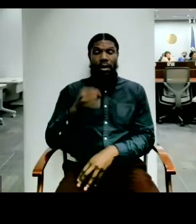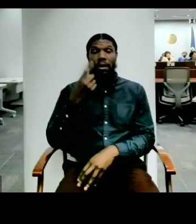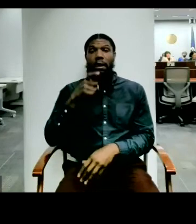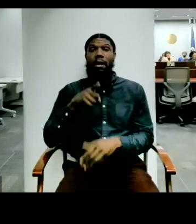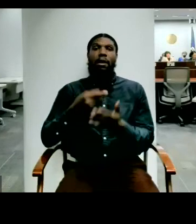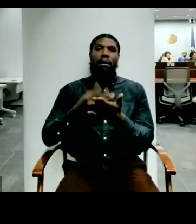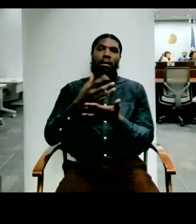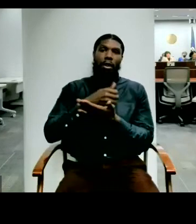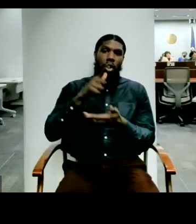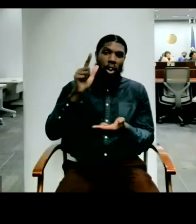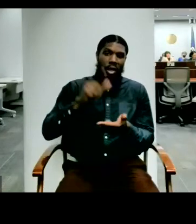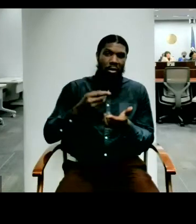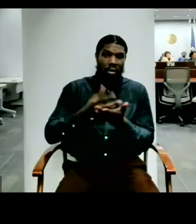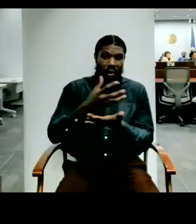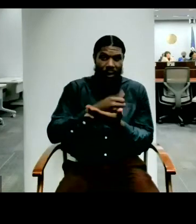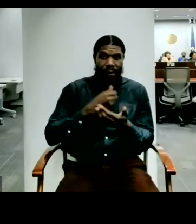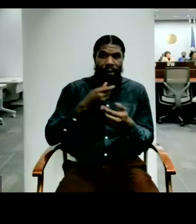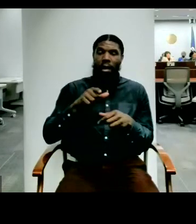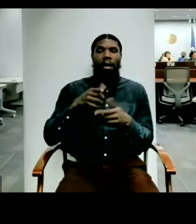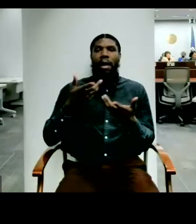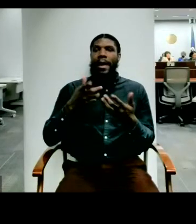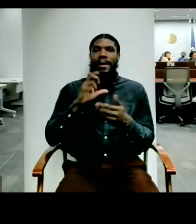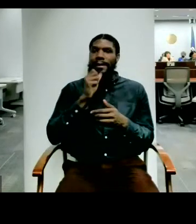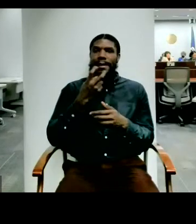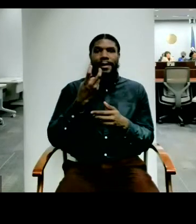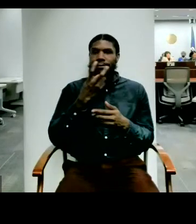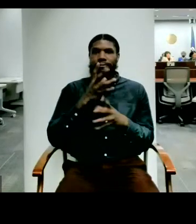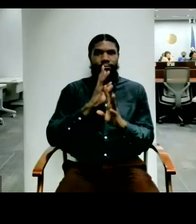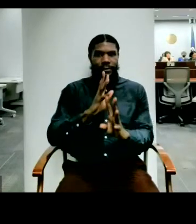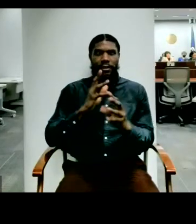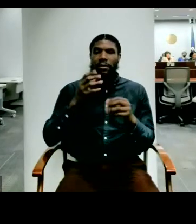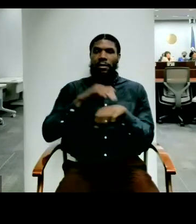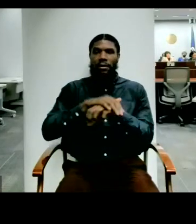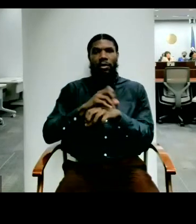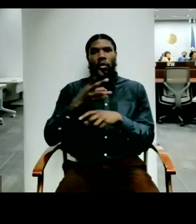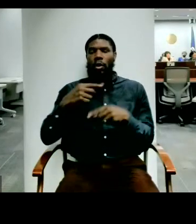workers who didn't speak English or had difficulty with literacy were also coming and talking about